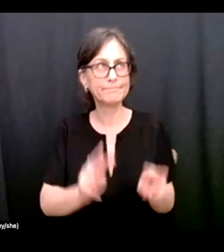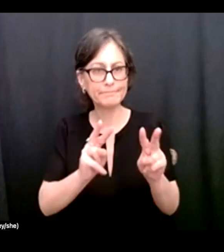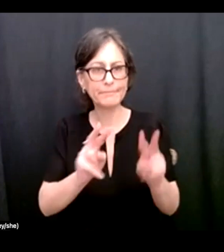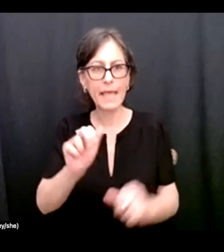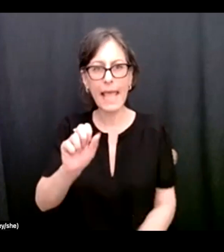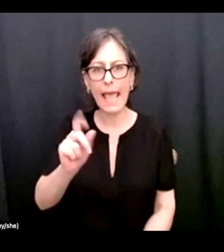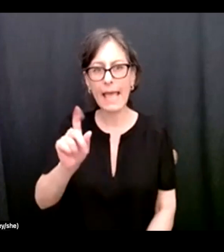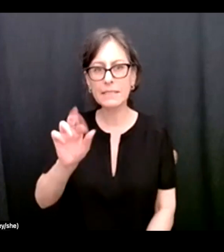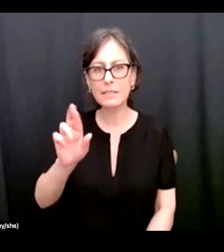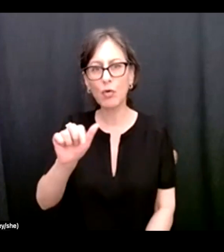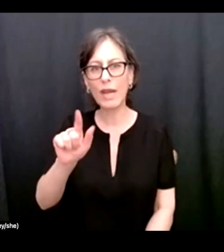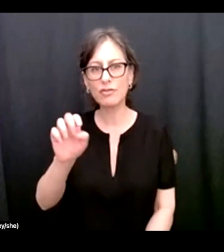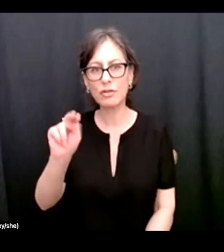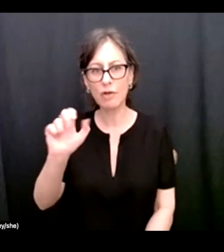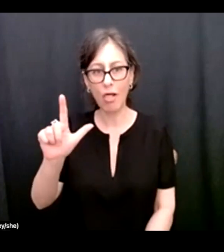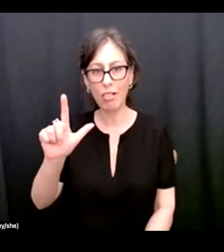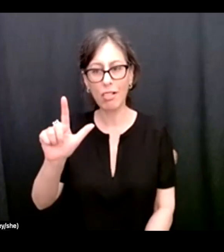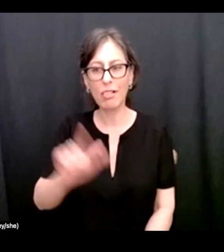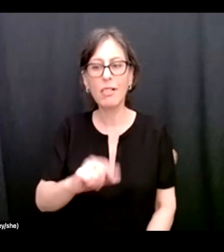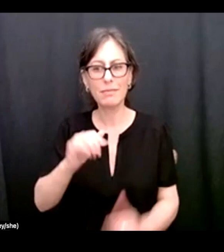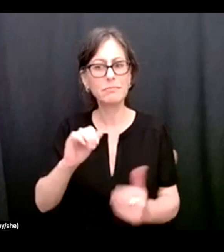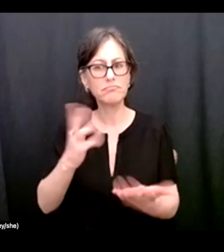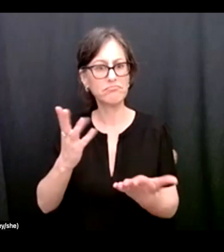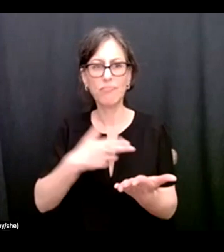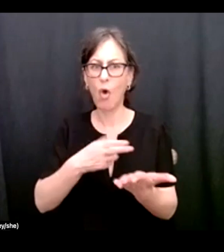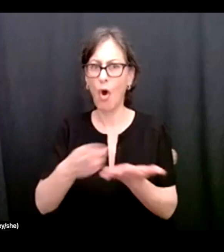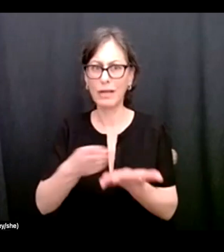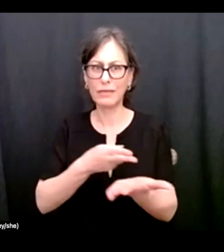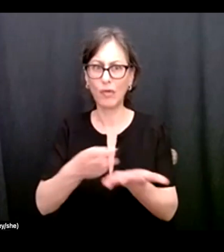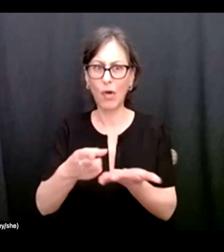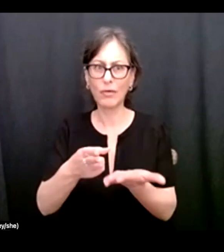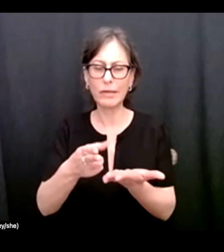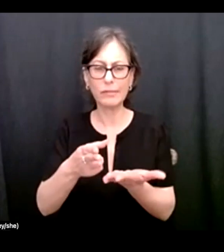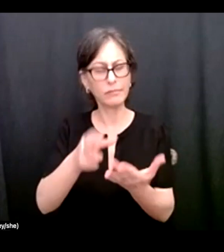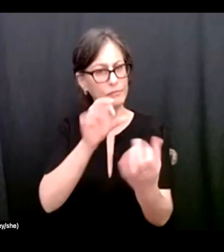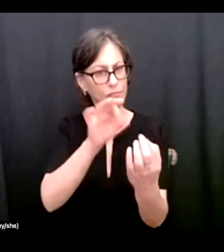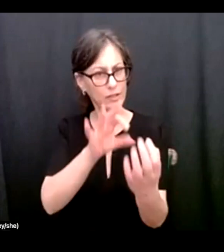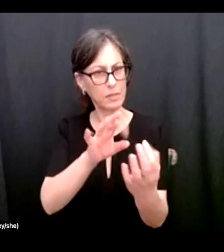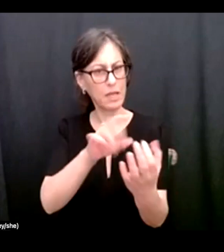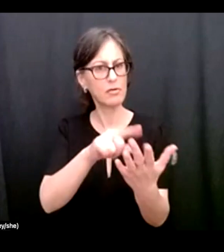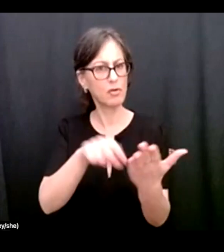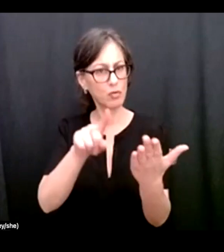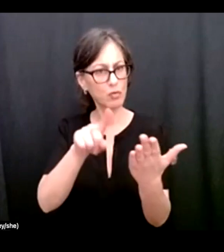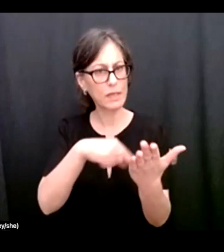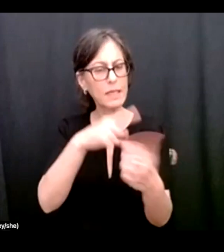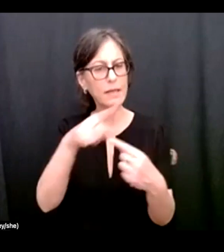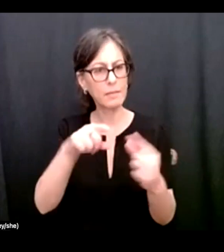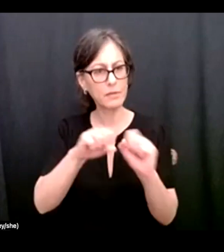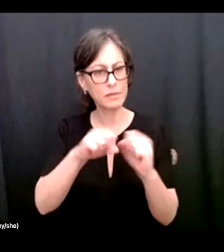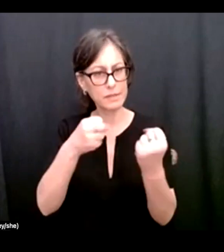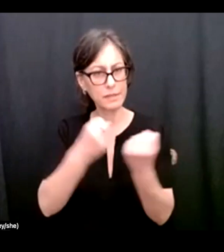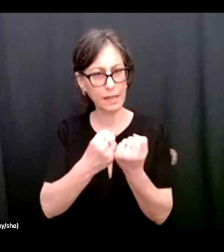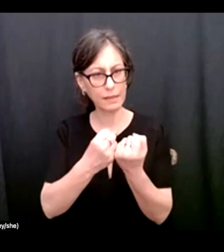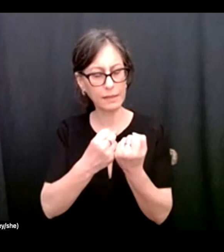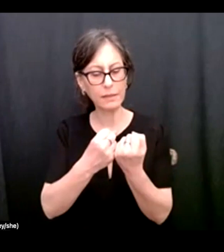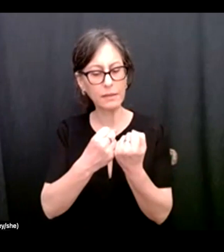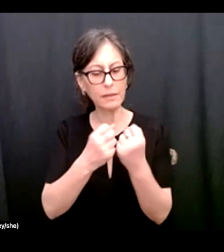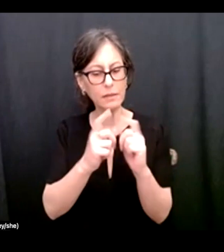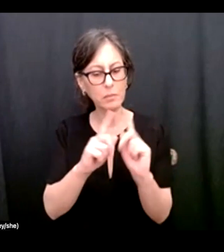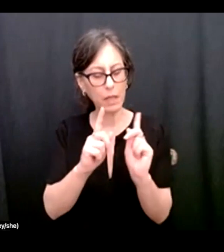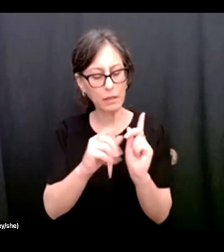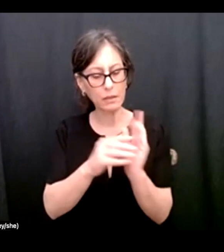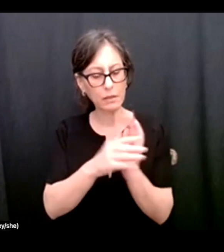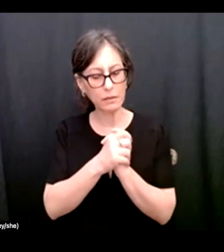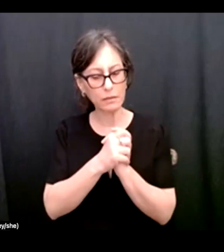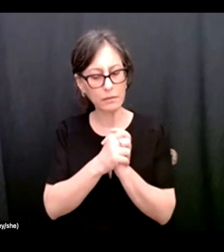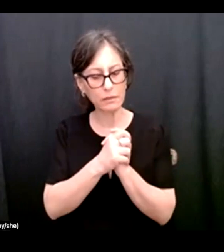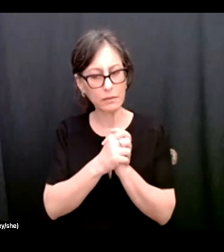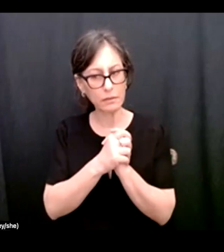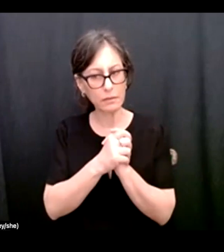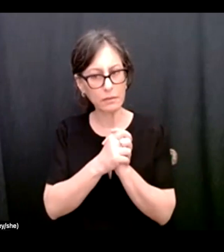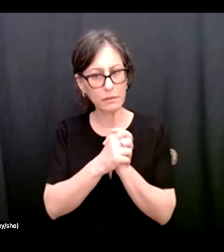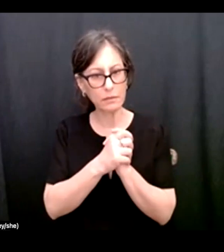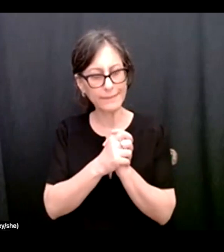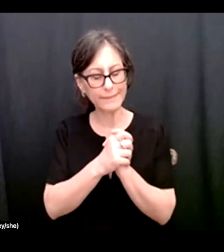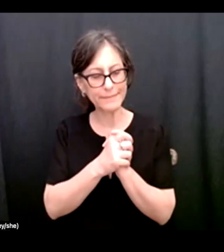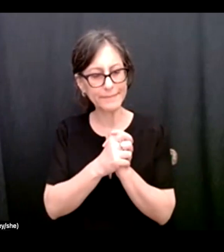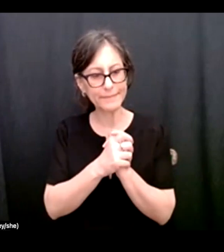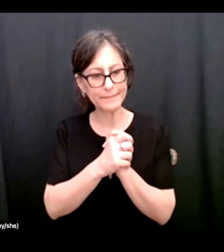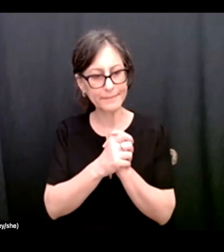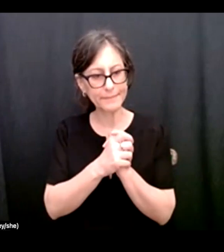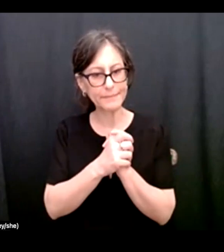And in a way that is honest in it’s critique of society. But there's also a degree of levity